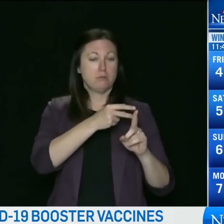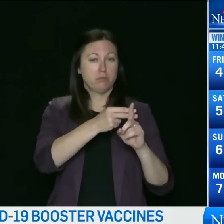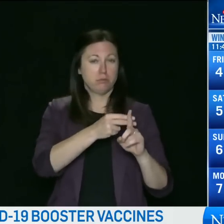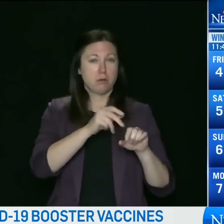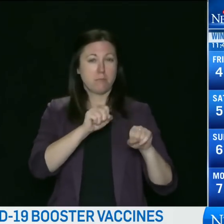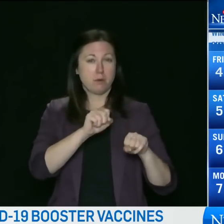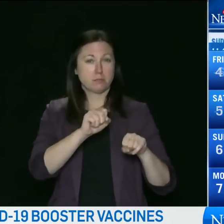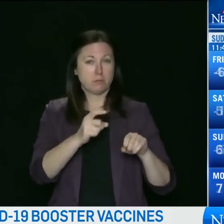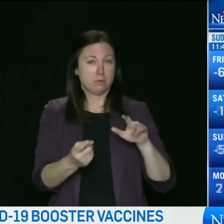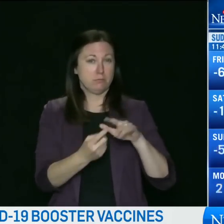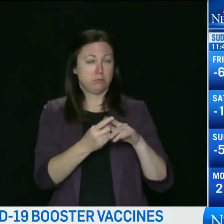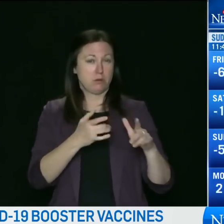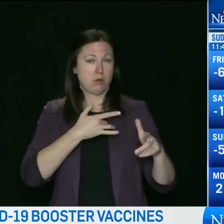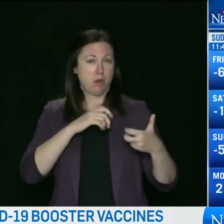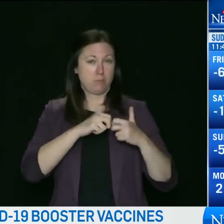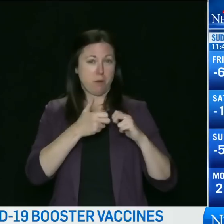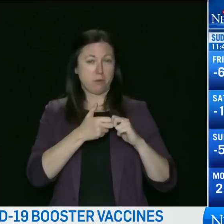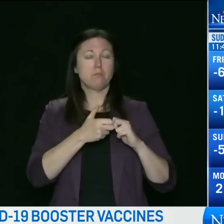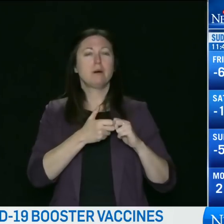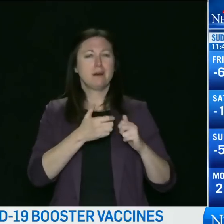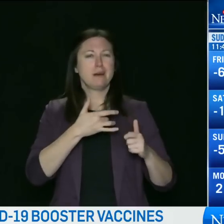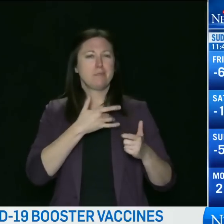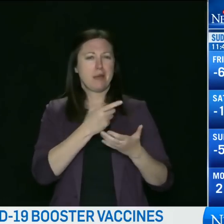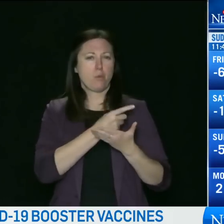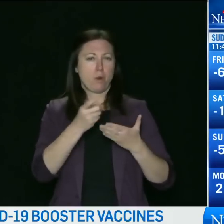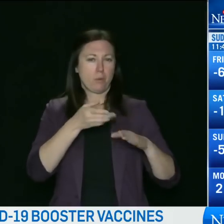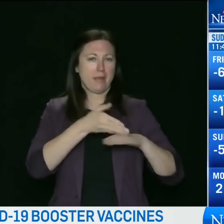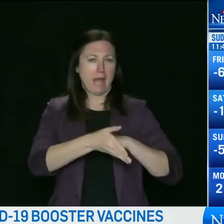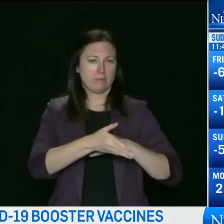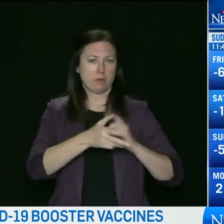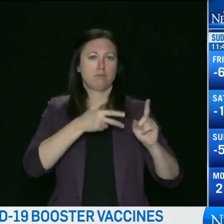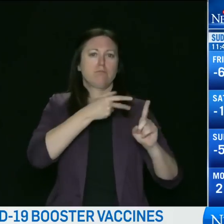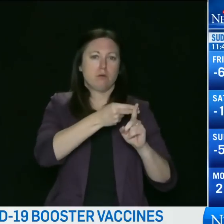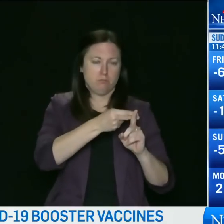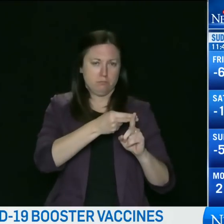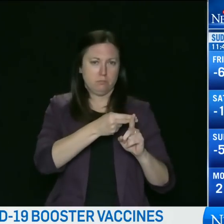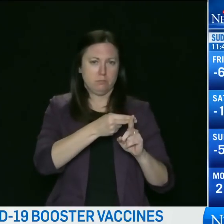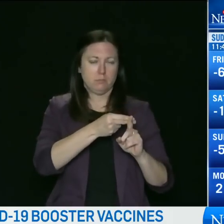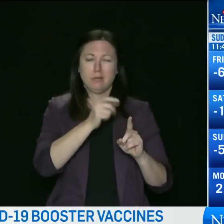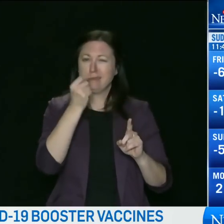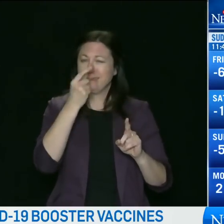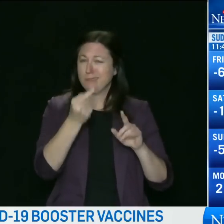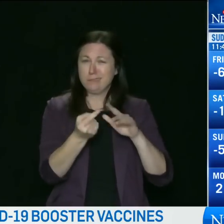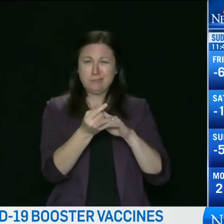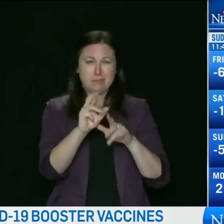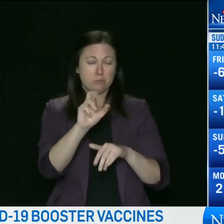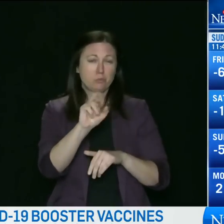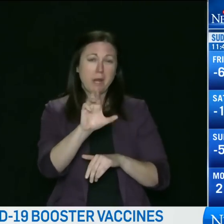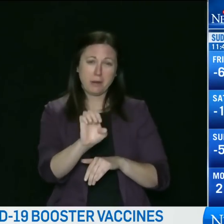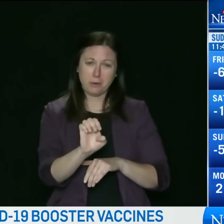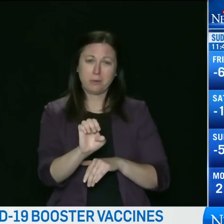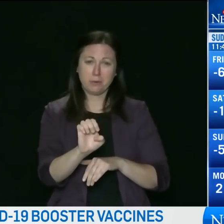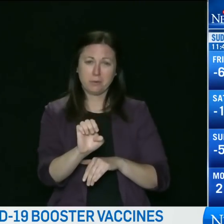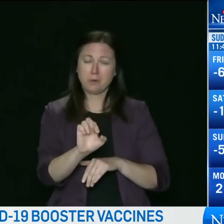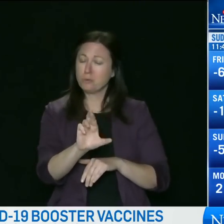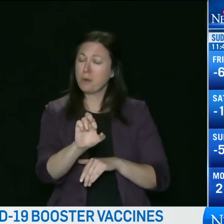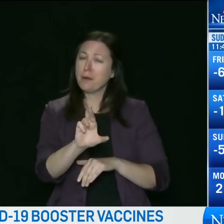AS FOR THE SIDE EFFECTS, MY YES